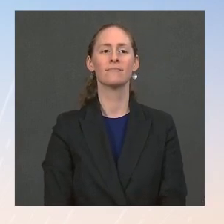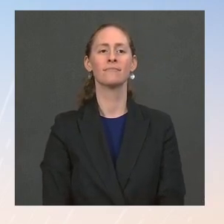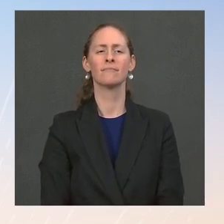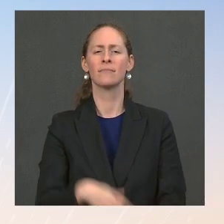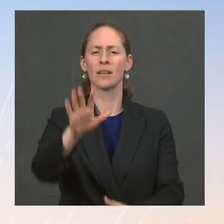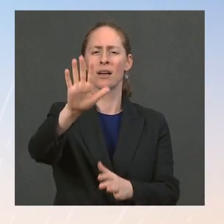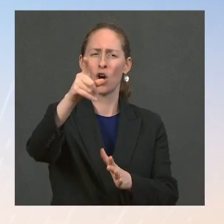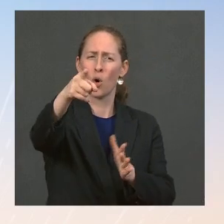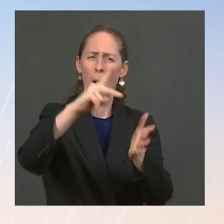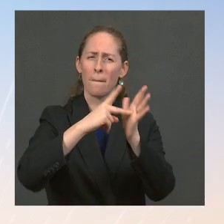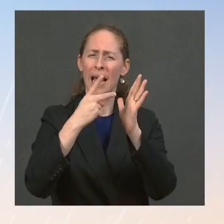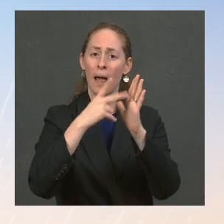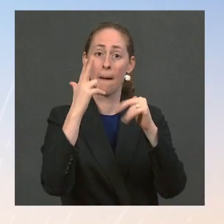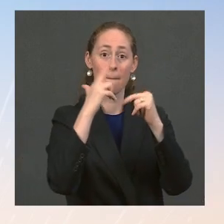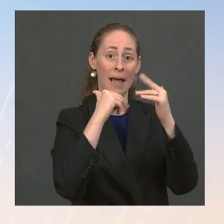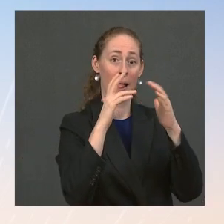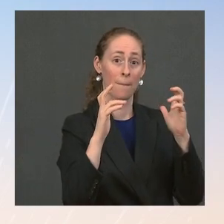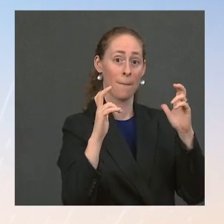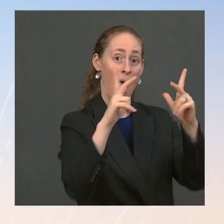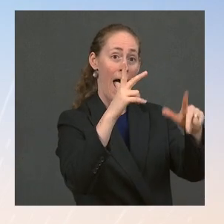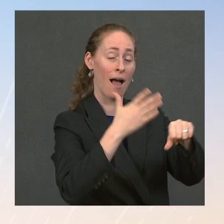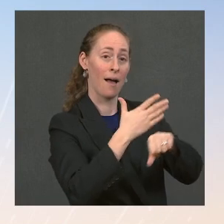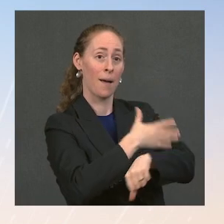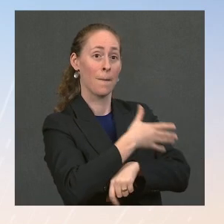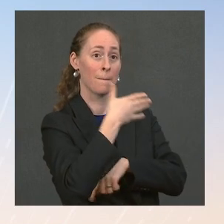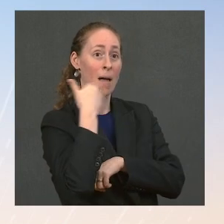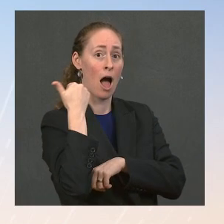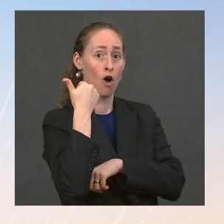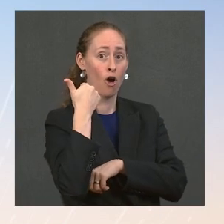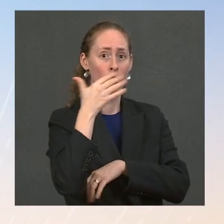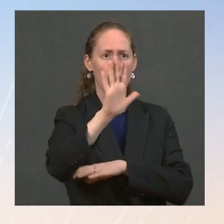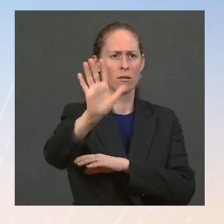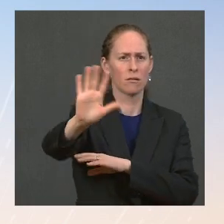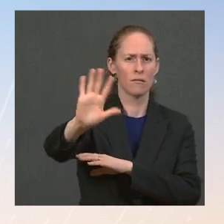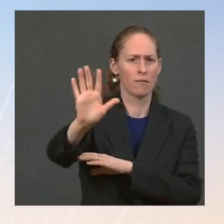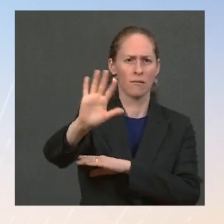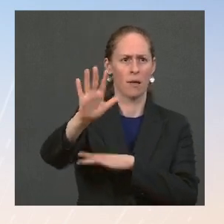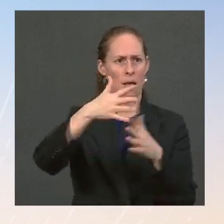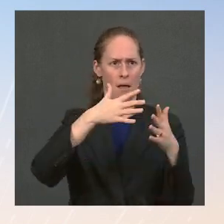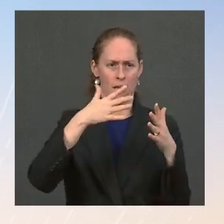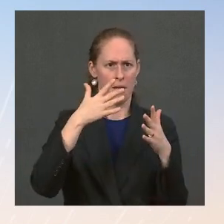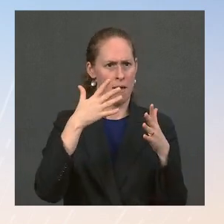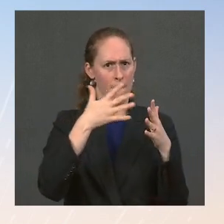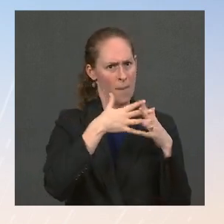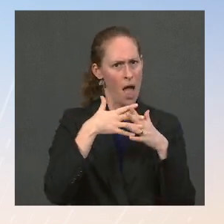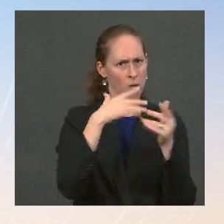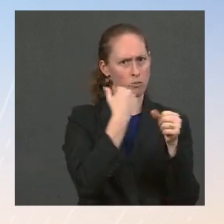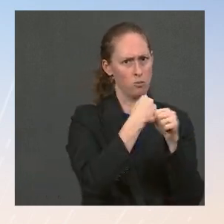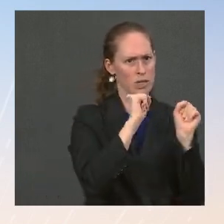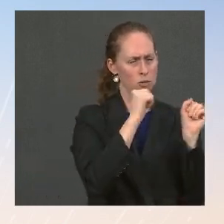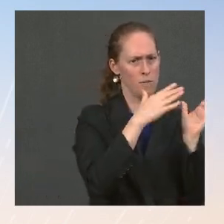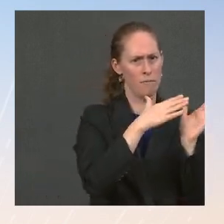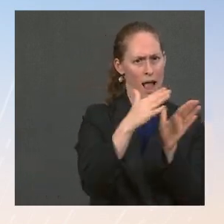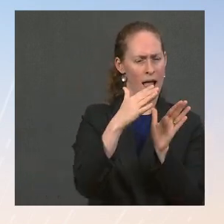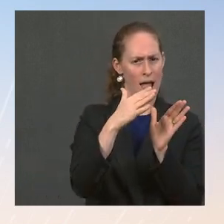The Press: I believe it was the ARP was the 7 million. Ms. Psaki: Oh, sorry, I didn't know if you're asking about the bill that's moving its way through -- The Press: No. Ms. Psaki: -- or the bill that has been passed.